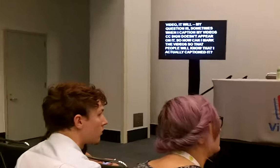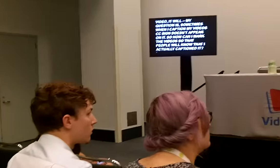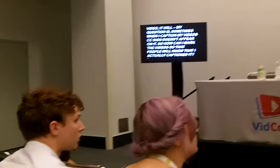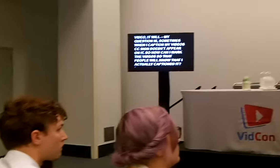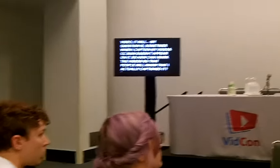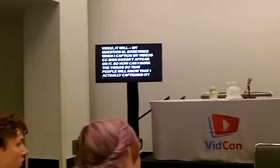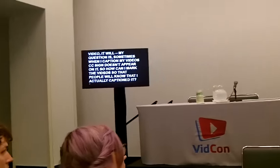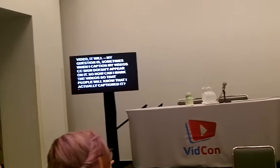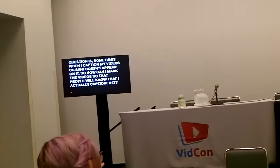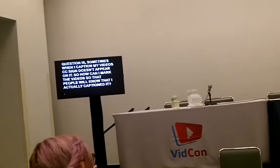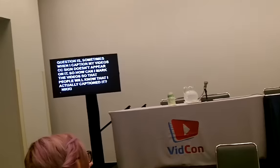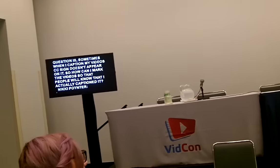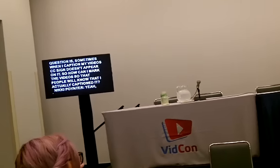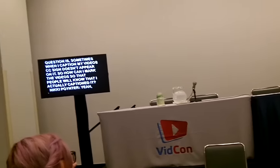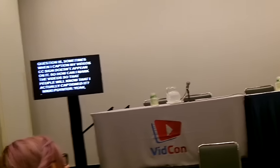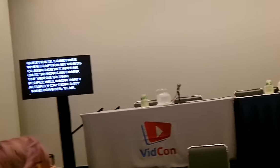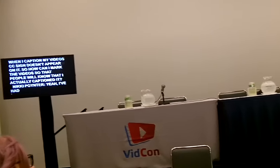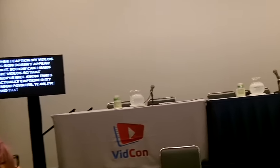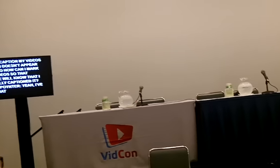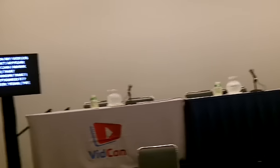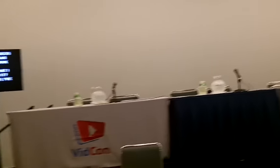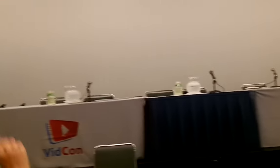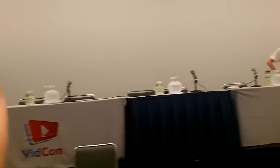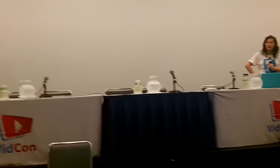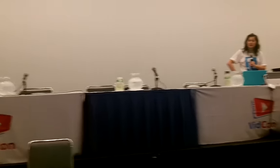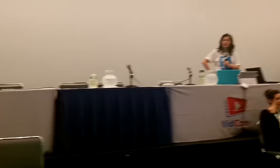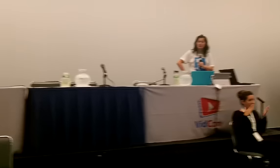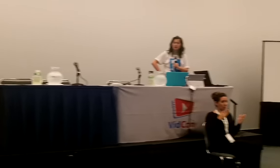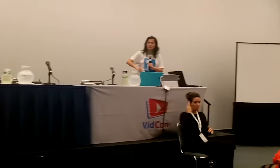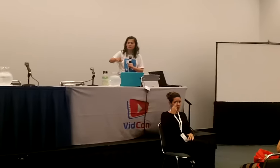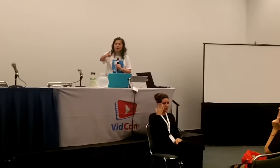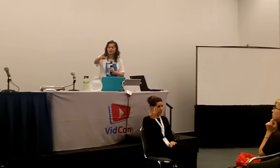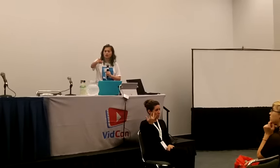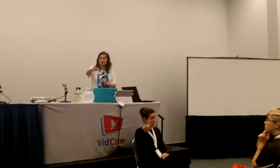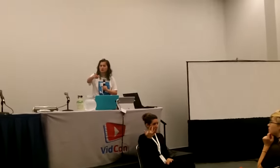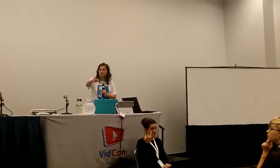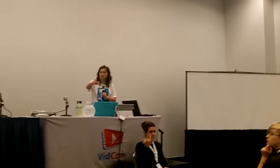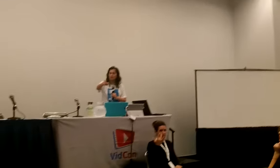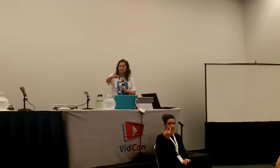Yeah, I've had that problem, too. I don't know why it does it. Answer?